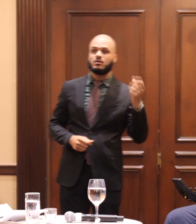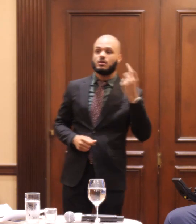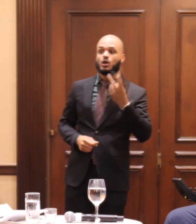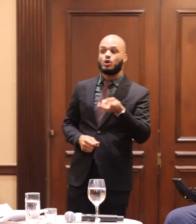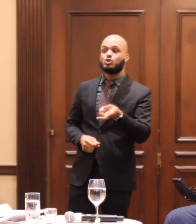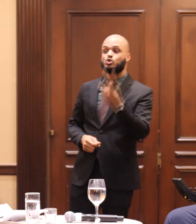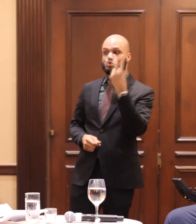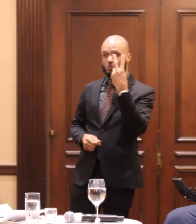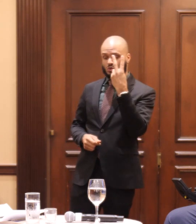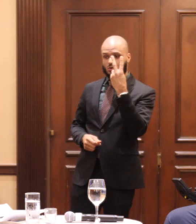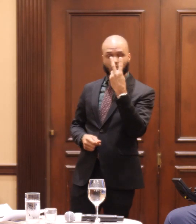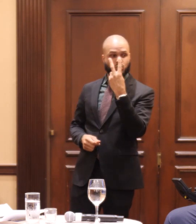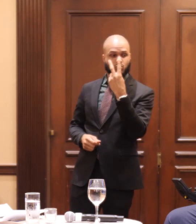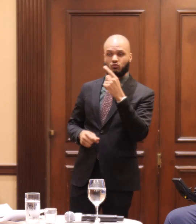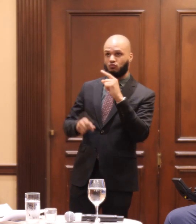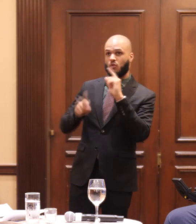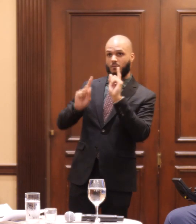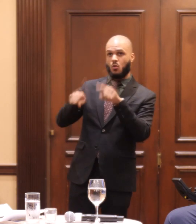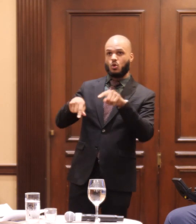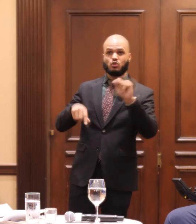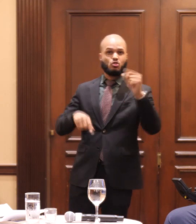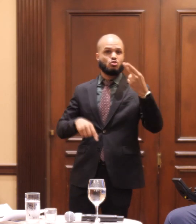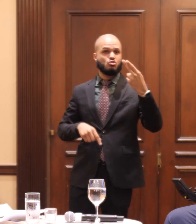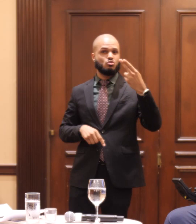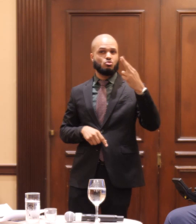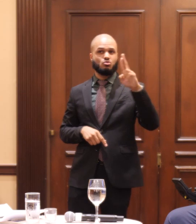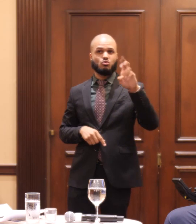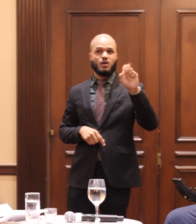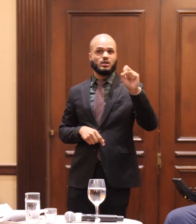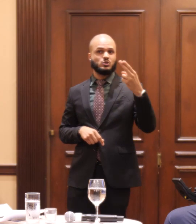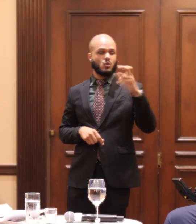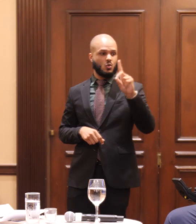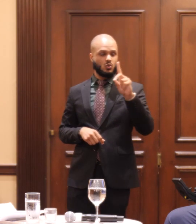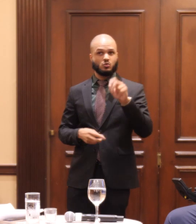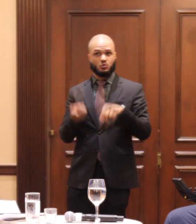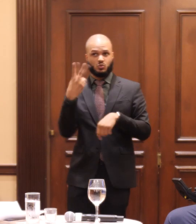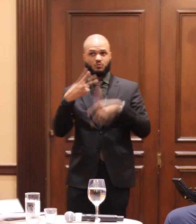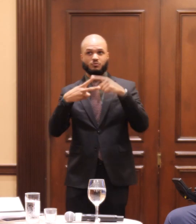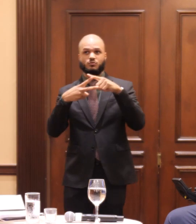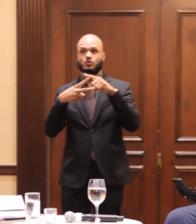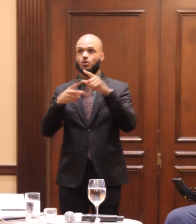There are two threshold seminar reports of the National Council on Disability, one is Toward independence and